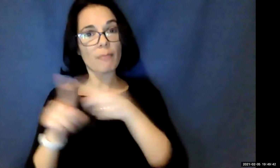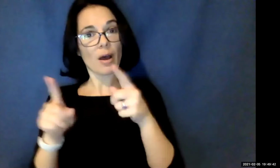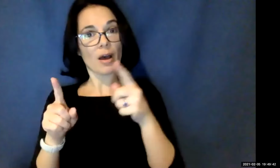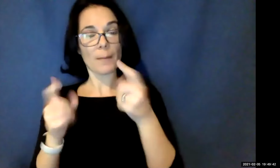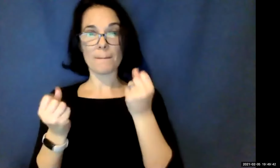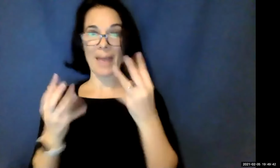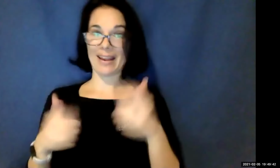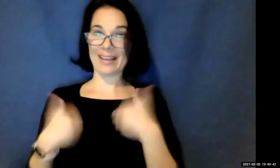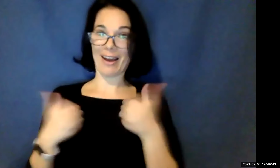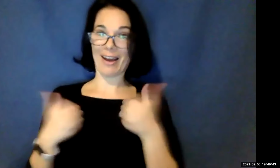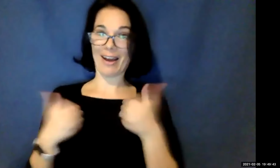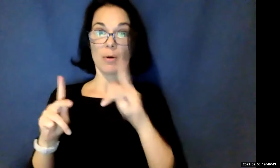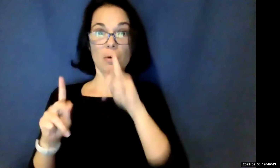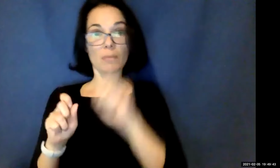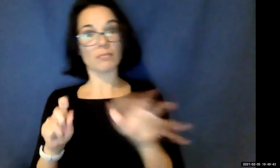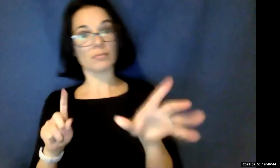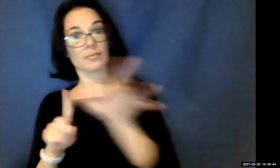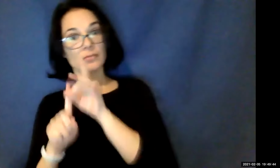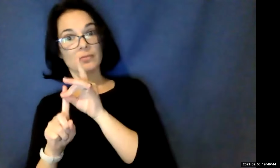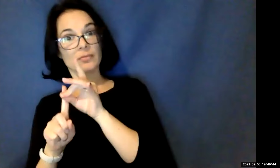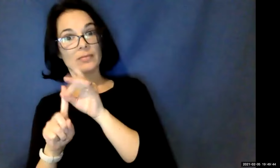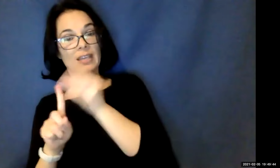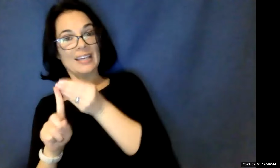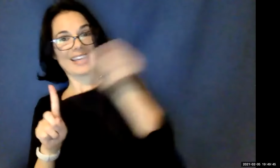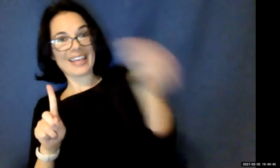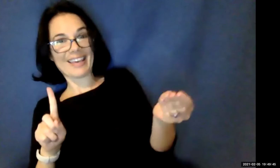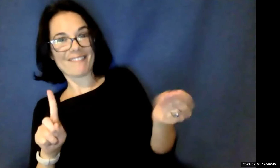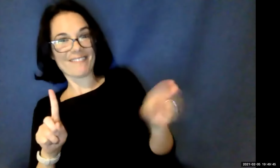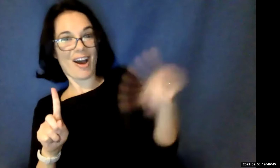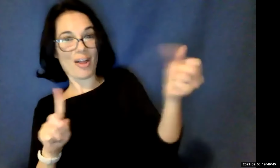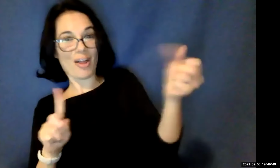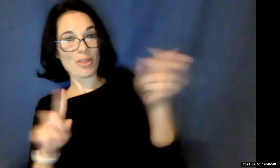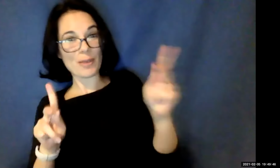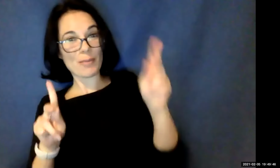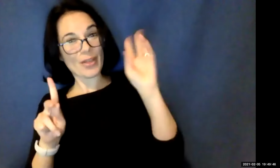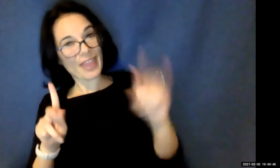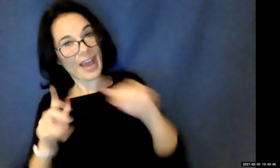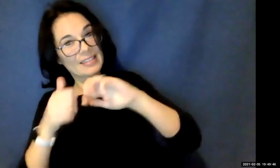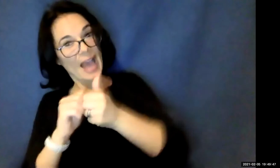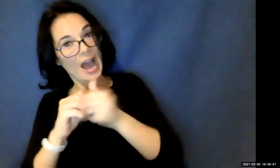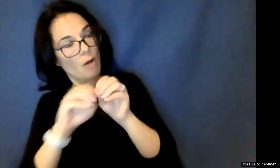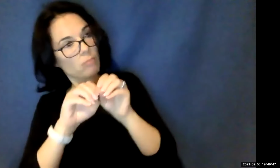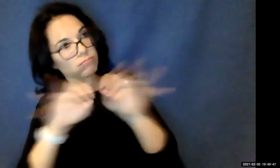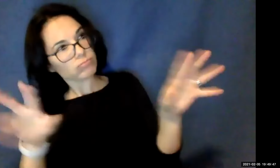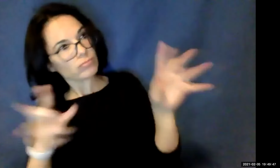who get COVID are the reason and are the way that COVID ends up going to older adults and